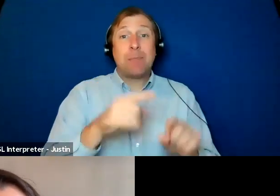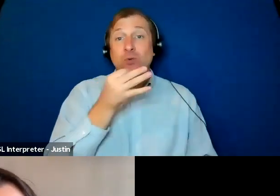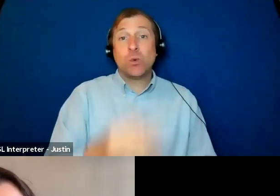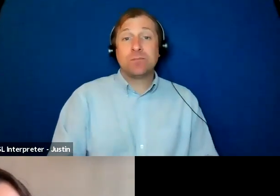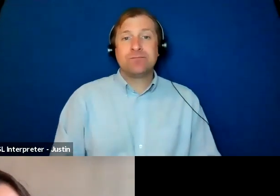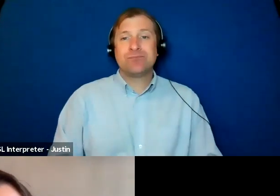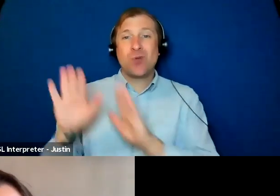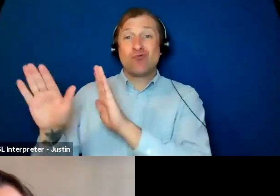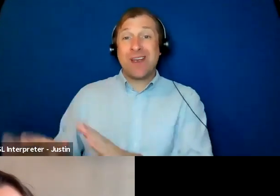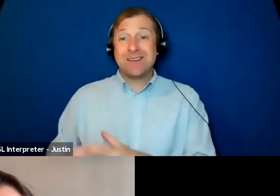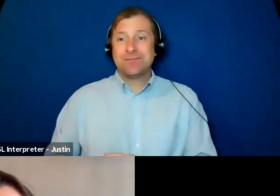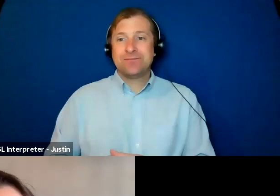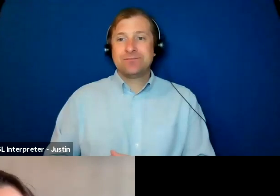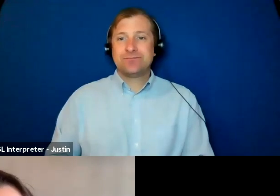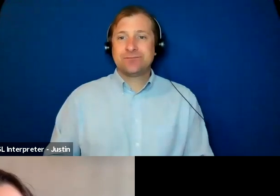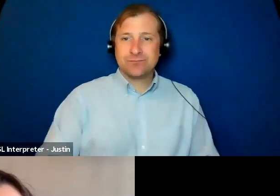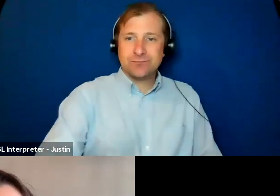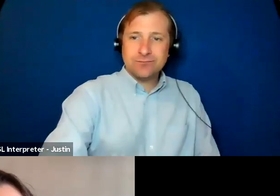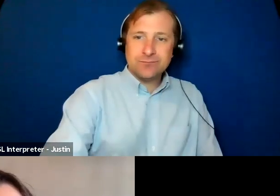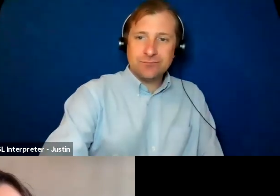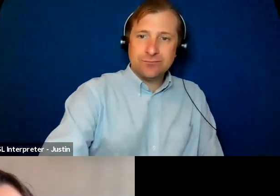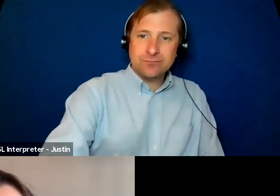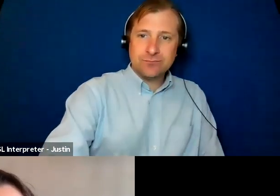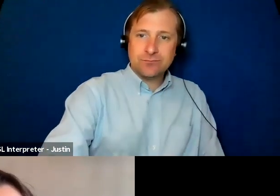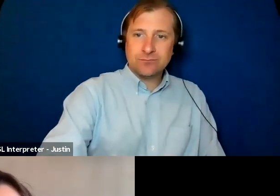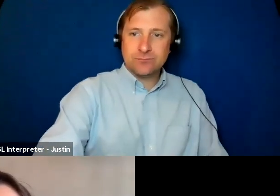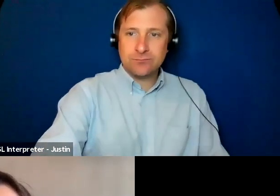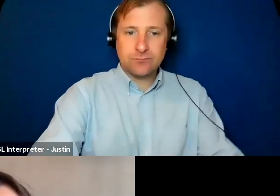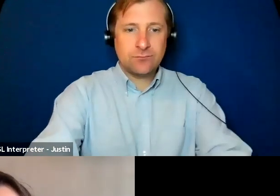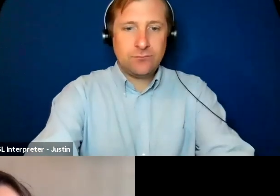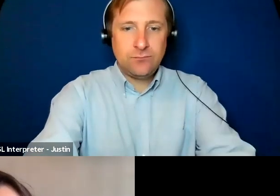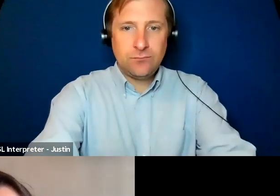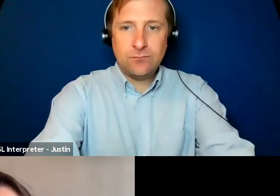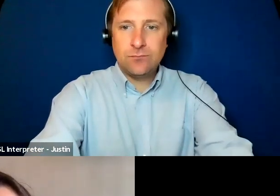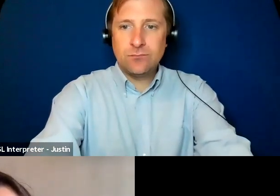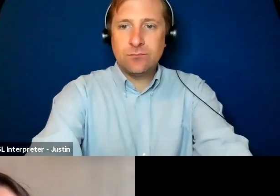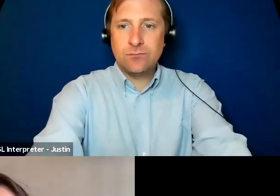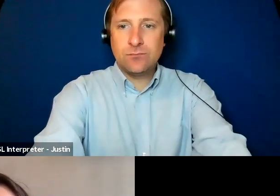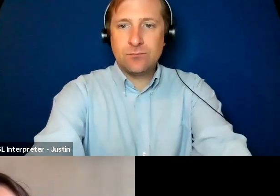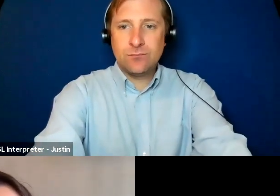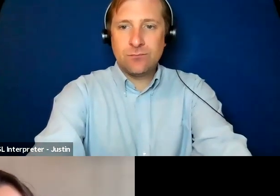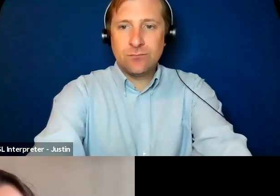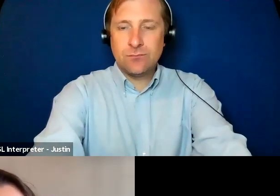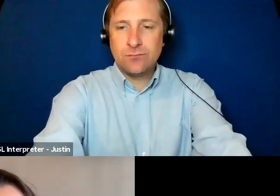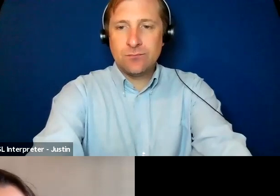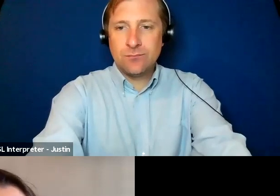Great, okay, so the next question is "How is SAG going to enforce protocols on productions that are allowed to go forward